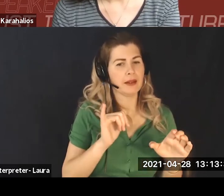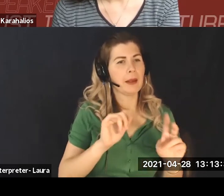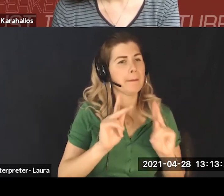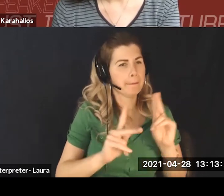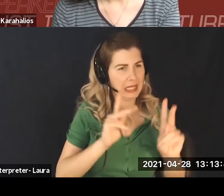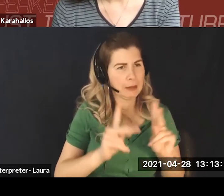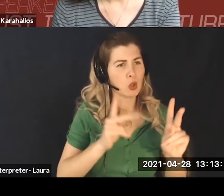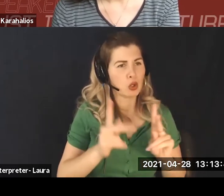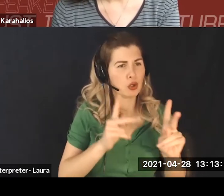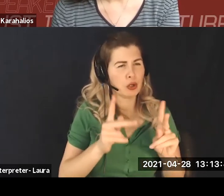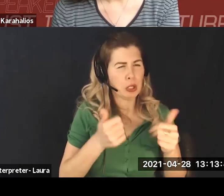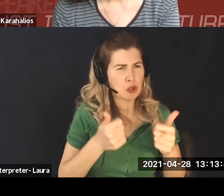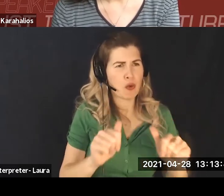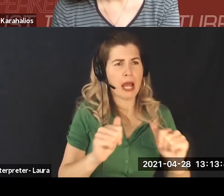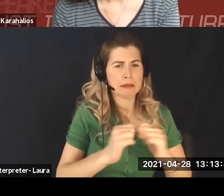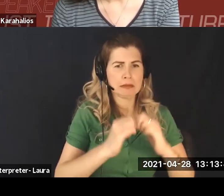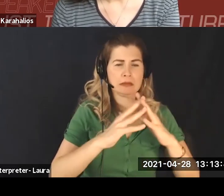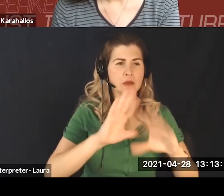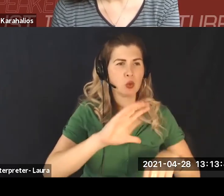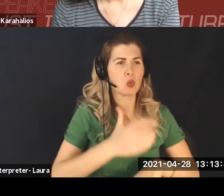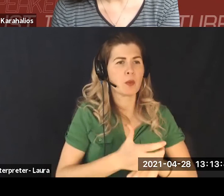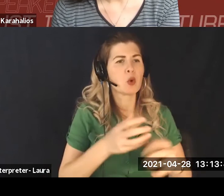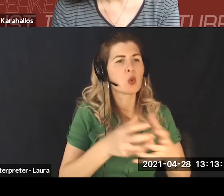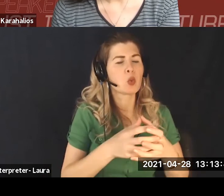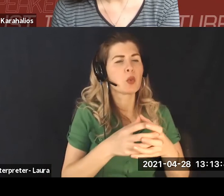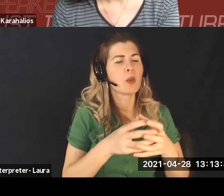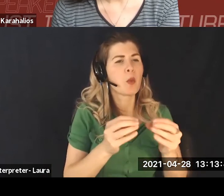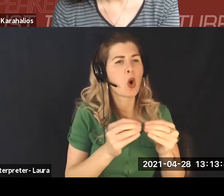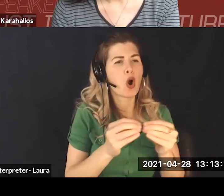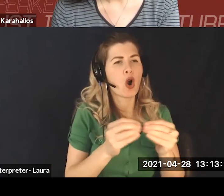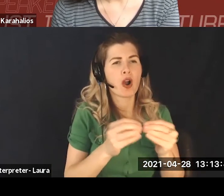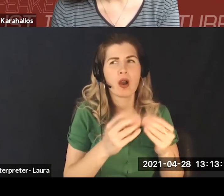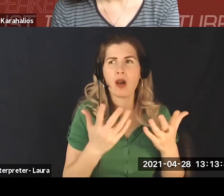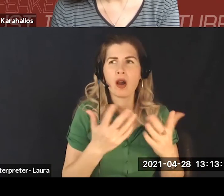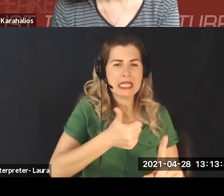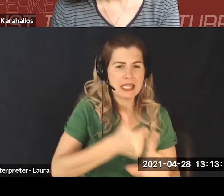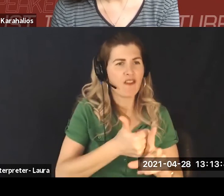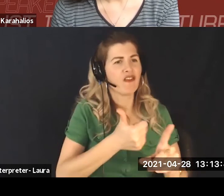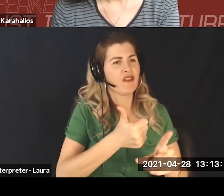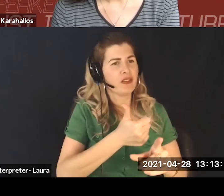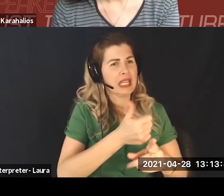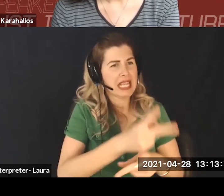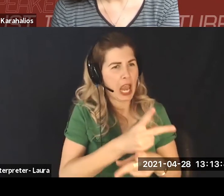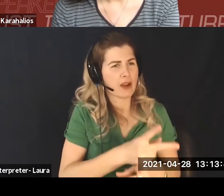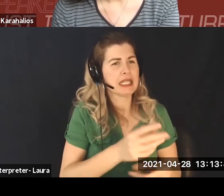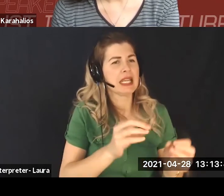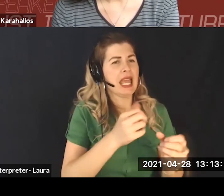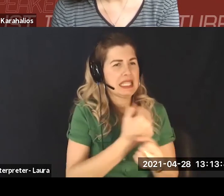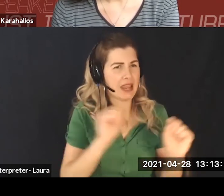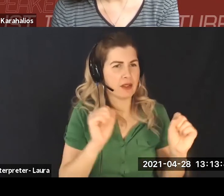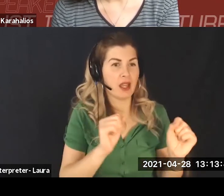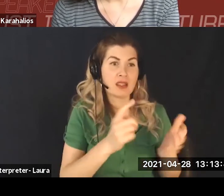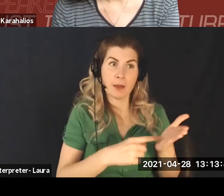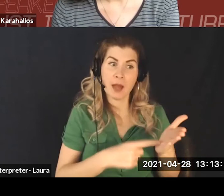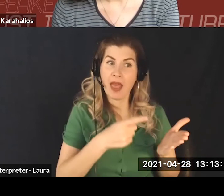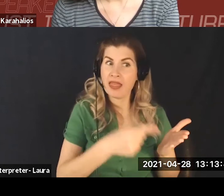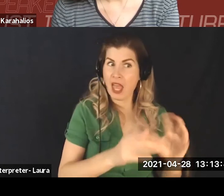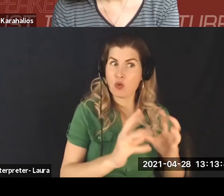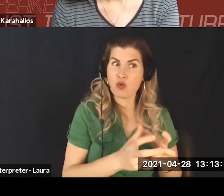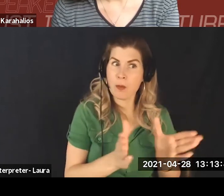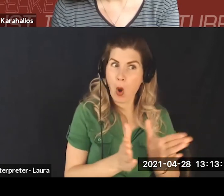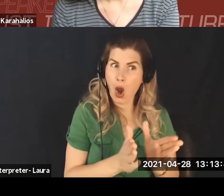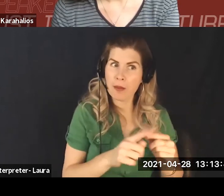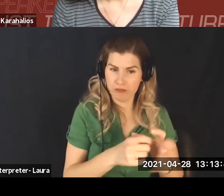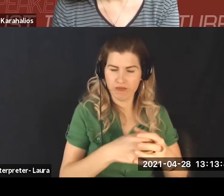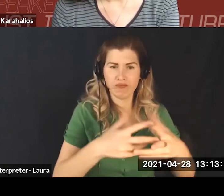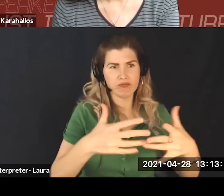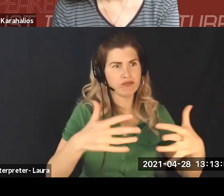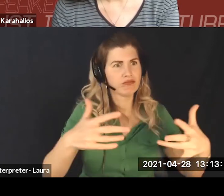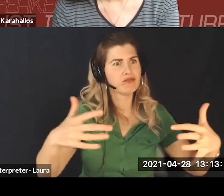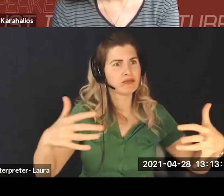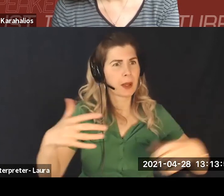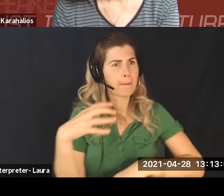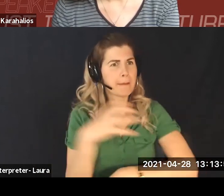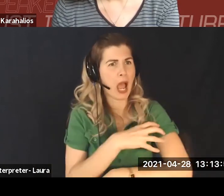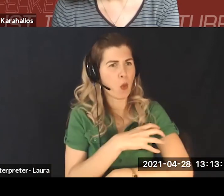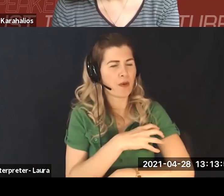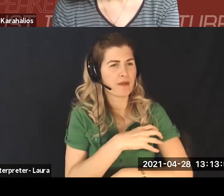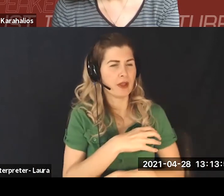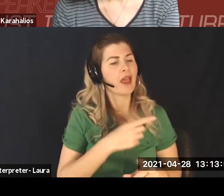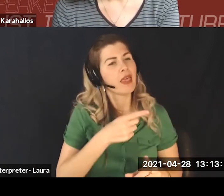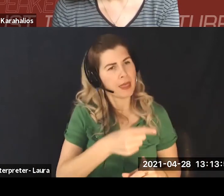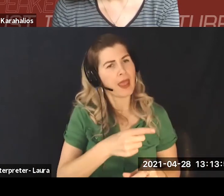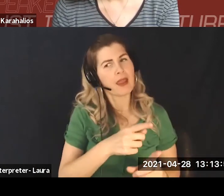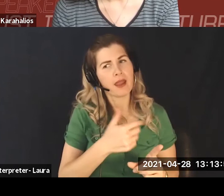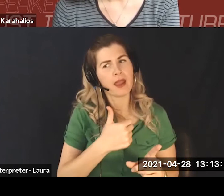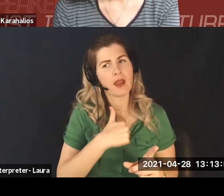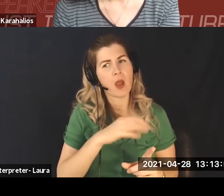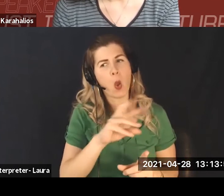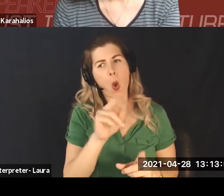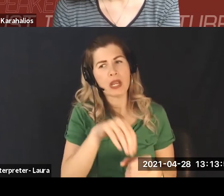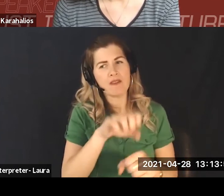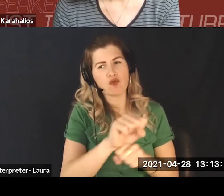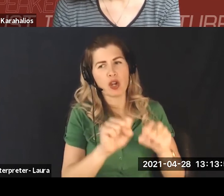I think people were trying to create like autonomous more autonomous like provisions of care and safety and then sometimes those can become powerful, they become not only ways of doing that they don't, the only alternative infrastructure as they also